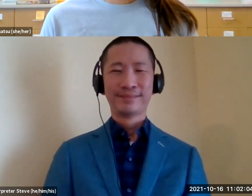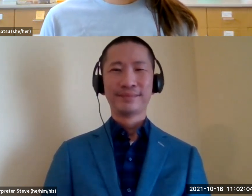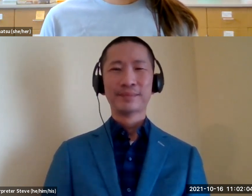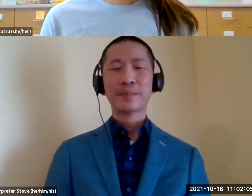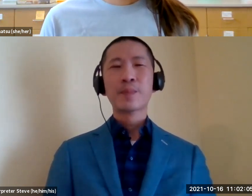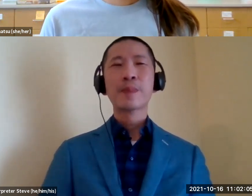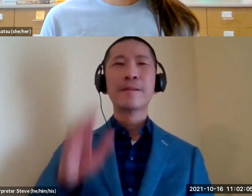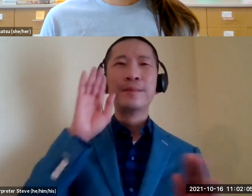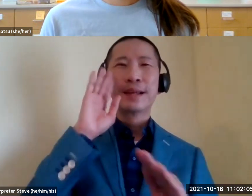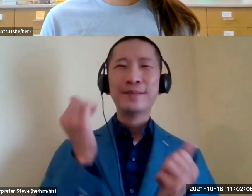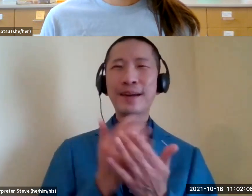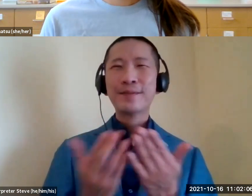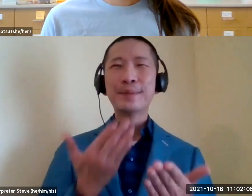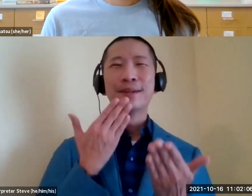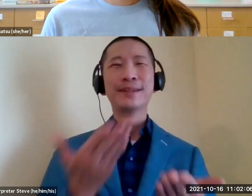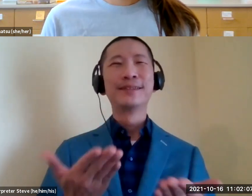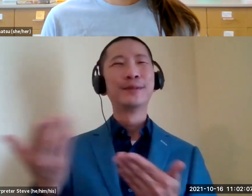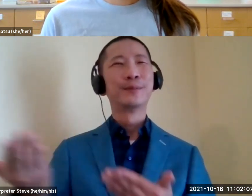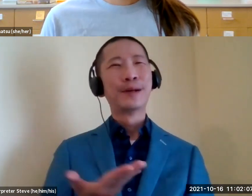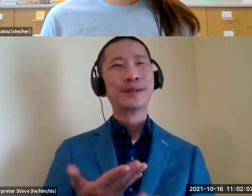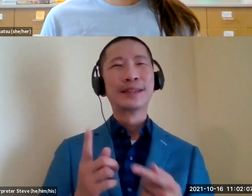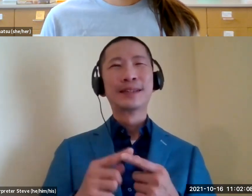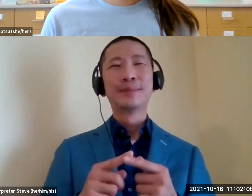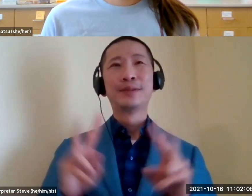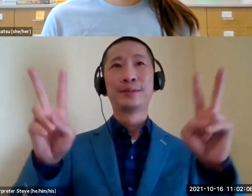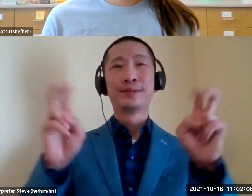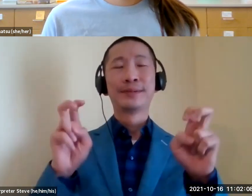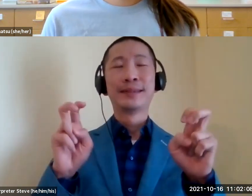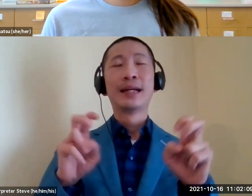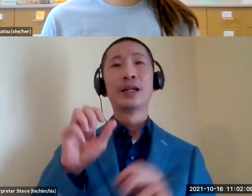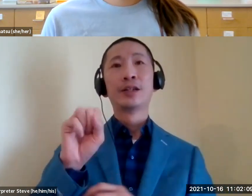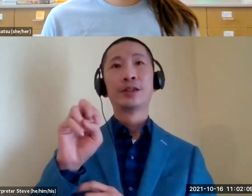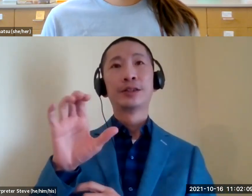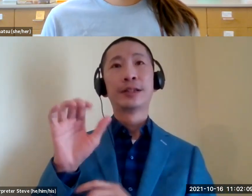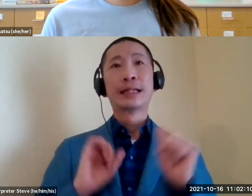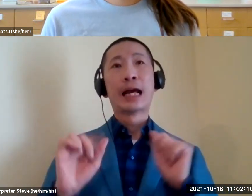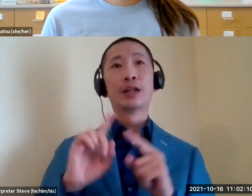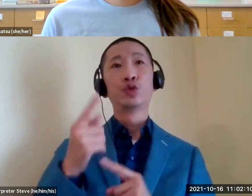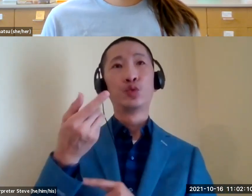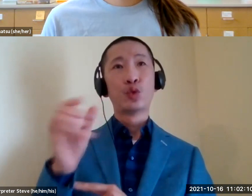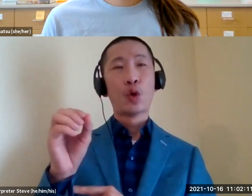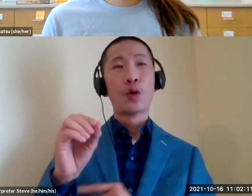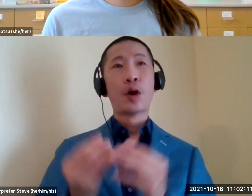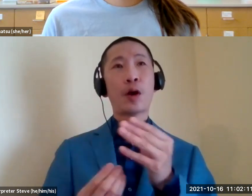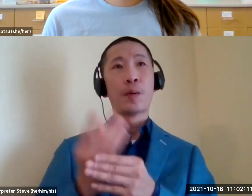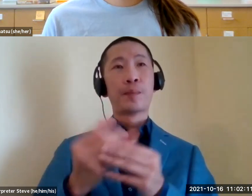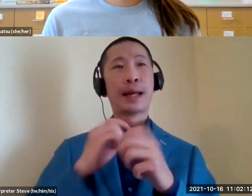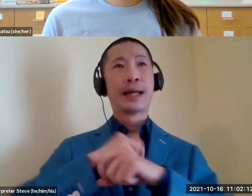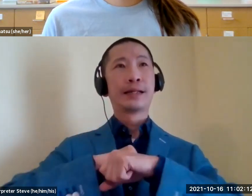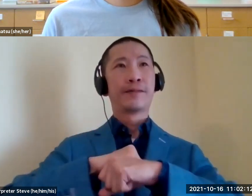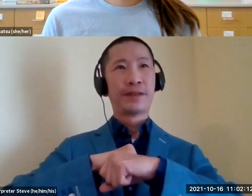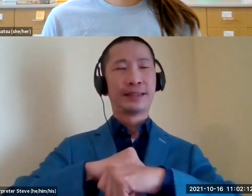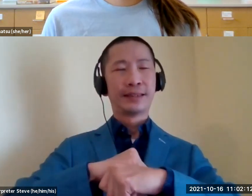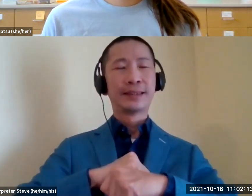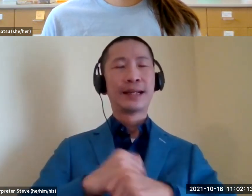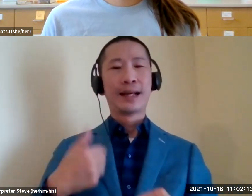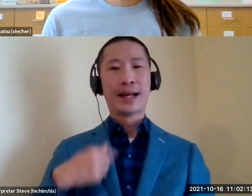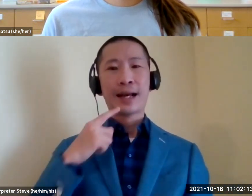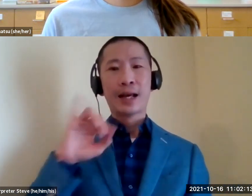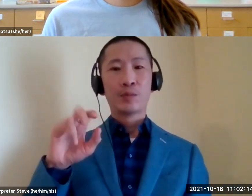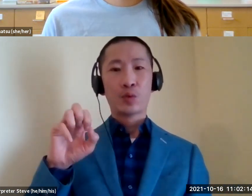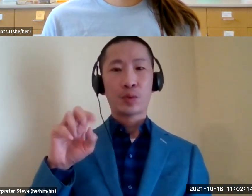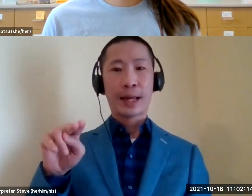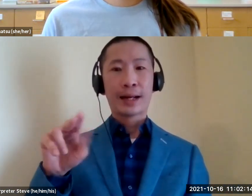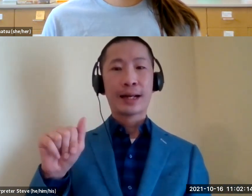Johanna (she/her) - AACPL: Hello everyone and welcome to our program SERC Science to Go: Plant Defenses. My name is Joanna and I'm a librarian in the Anne Arundel County Public Library, and I will be your host for the program today.